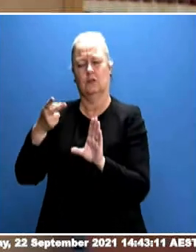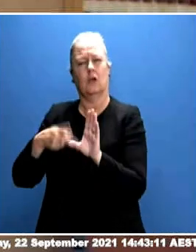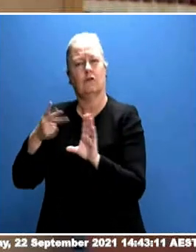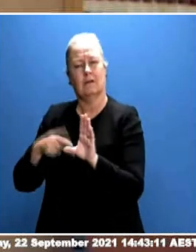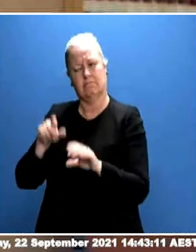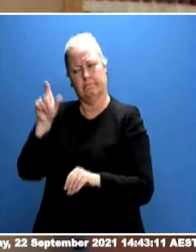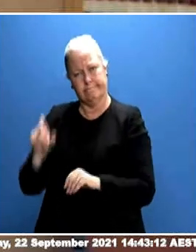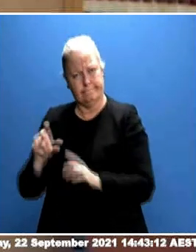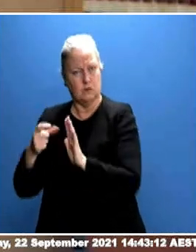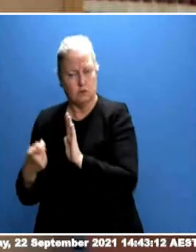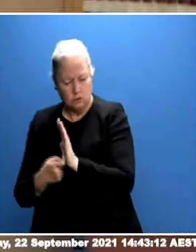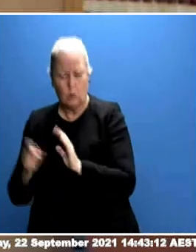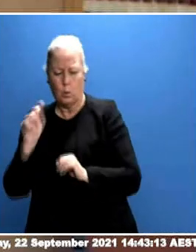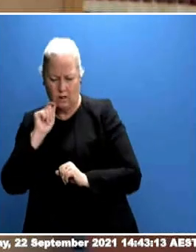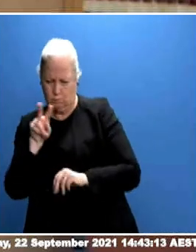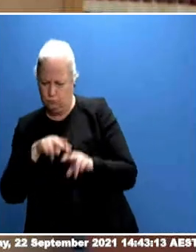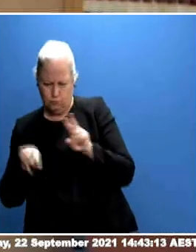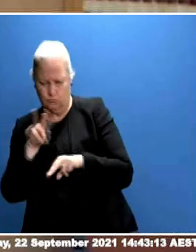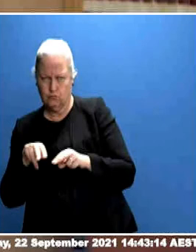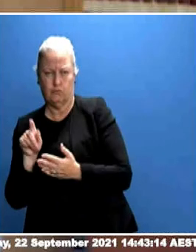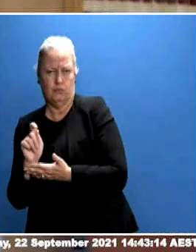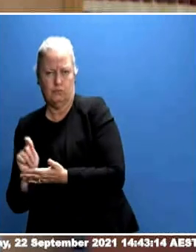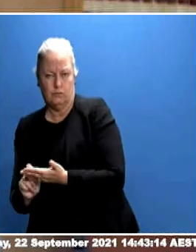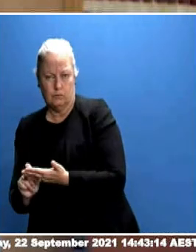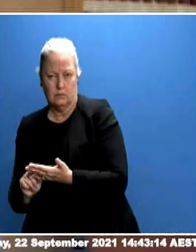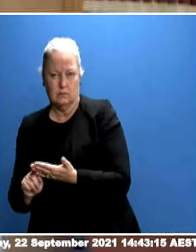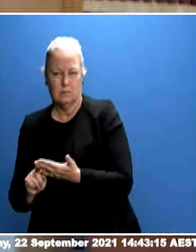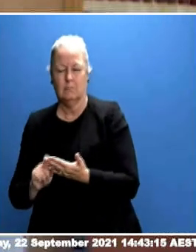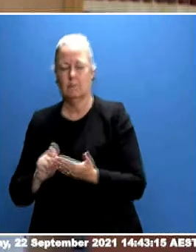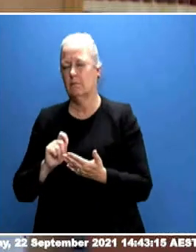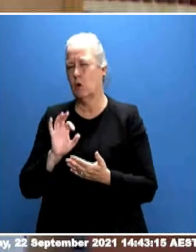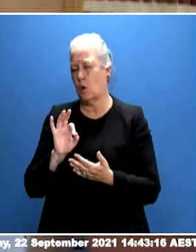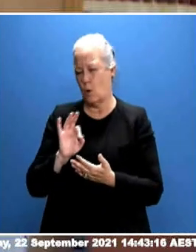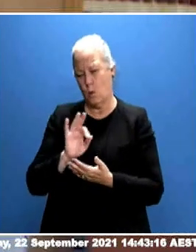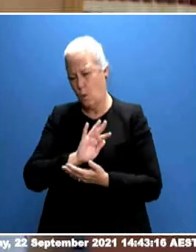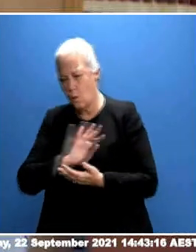They don't all present with the need for full multidisciplinary assessments,